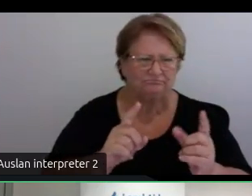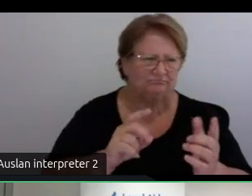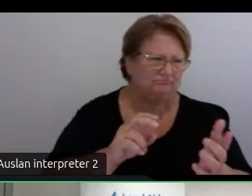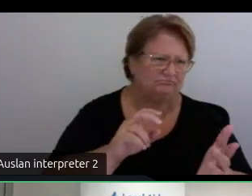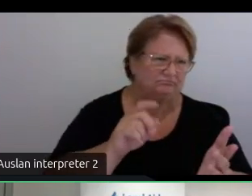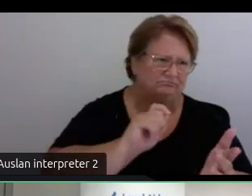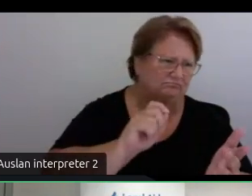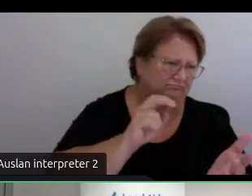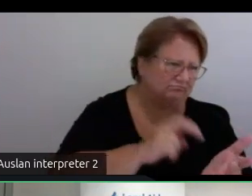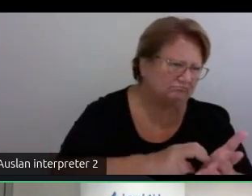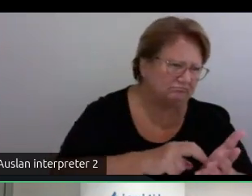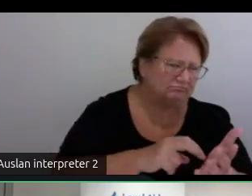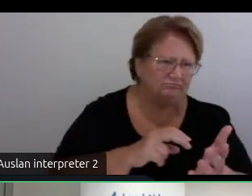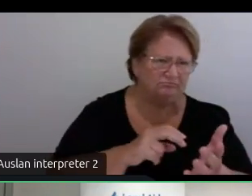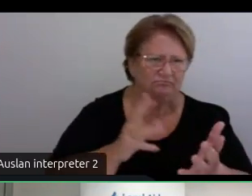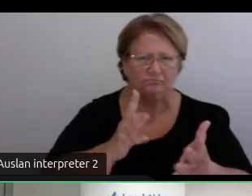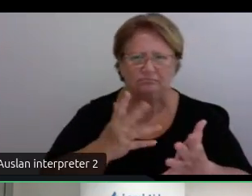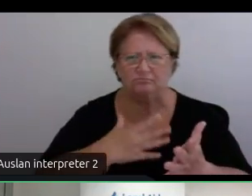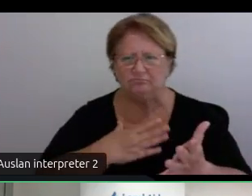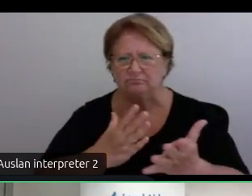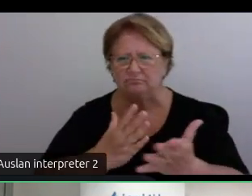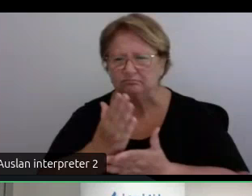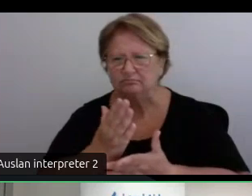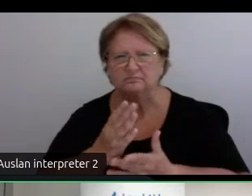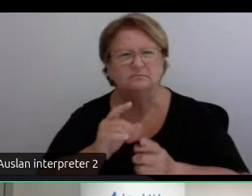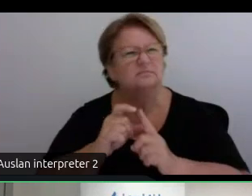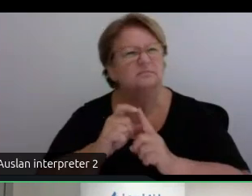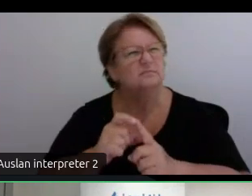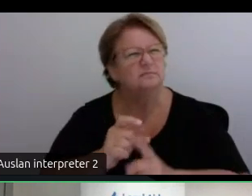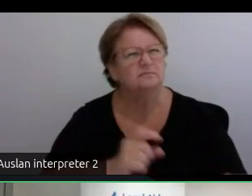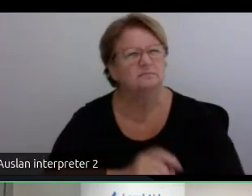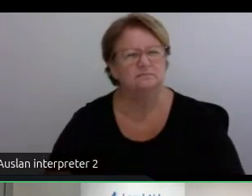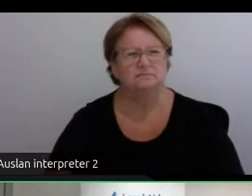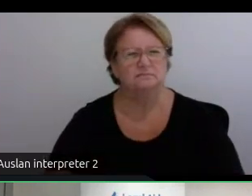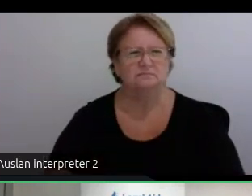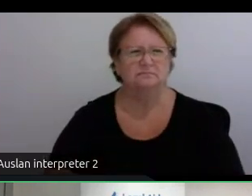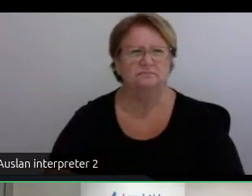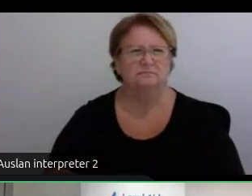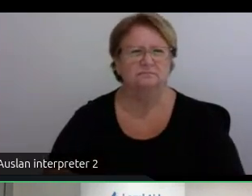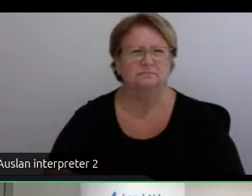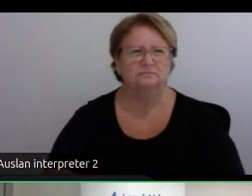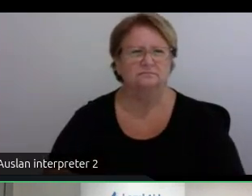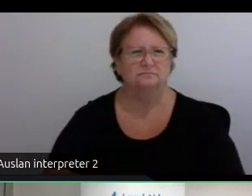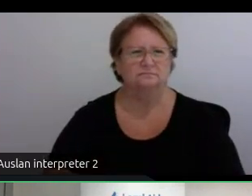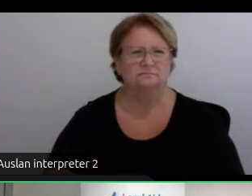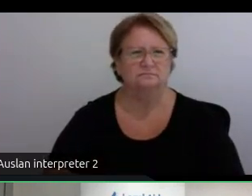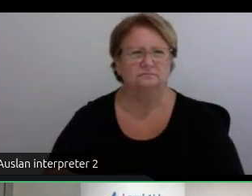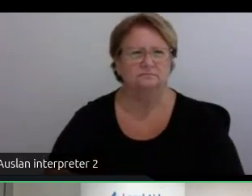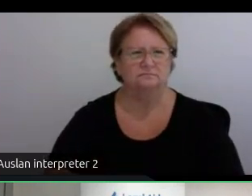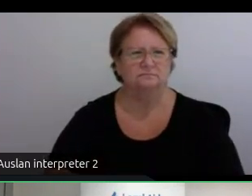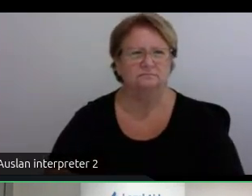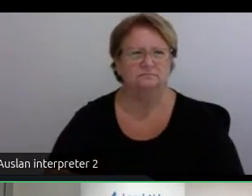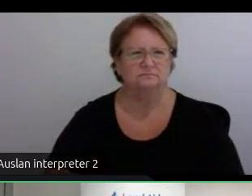contracts, pursuing rights, it's actually really hard for people, isn't it? Yes, it is. And I don't